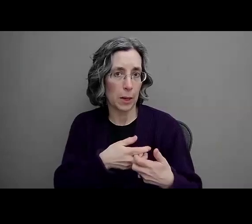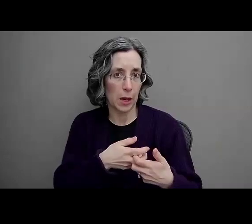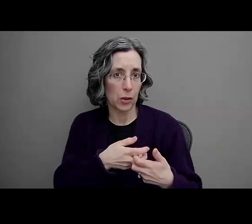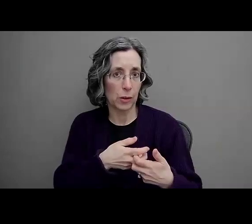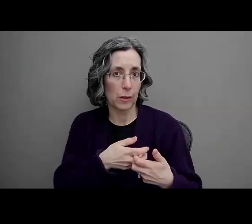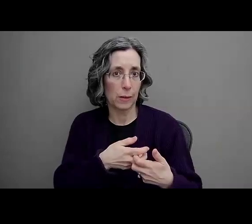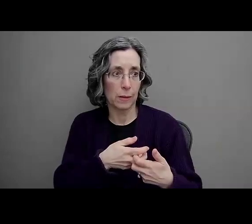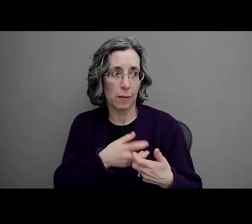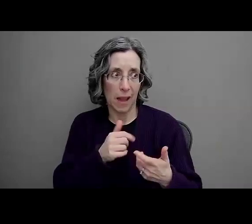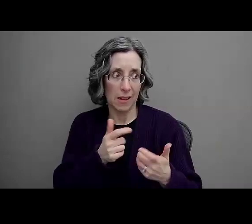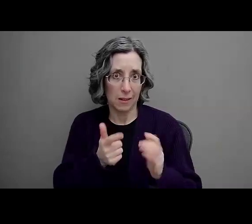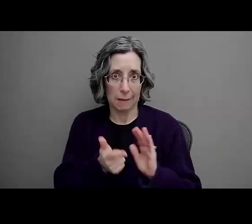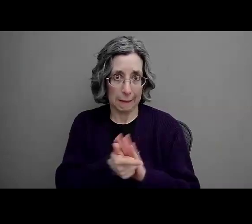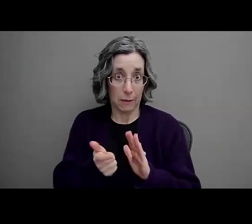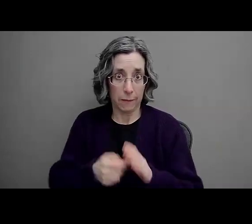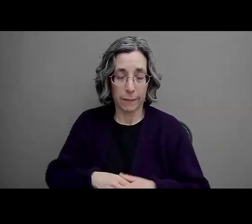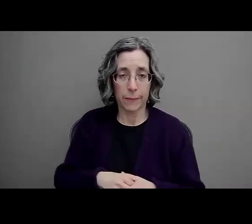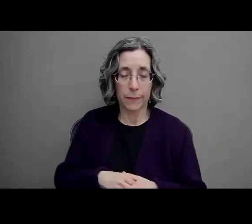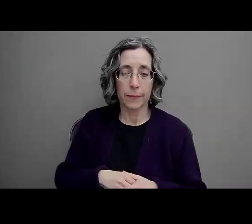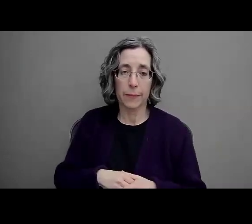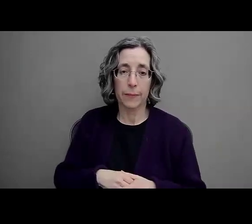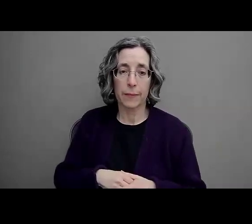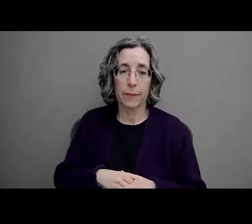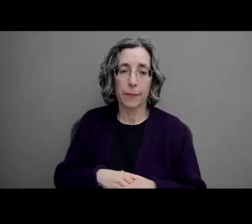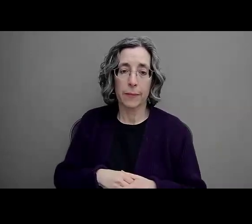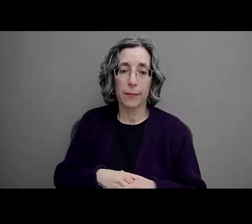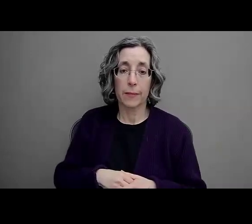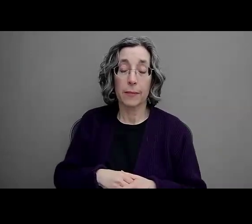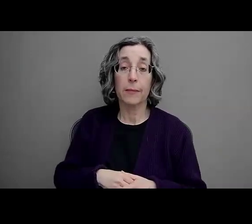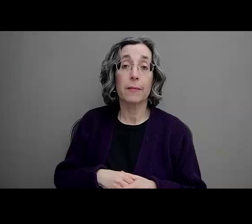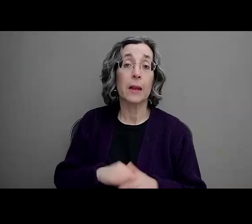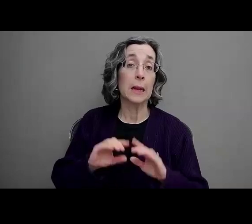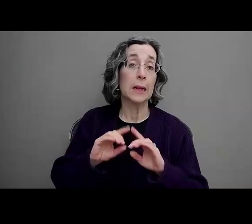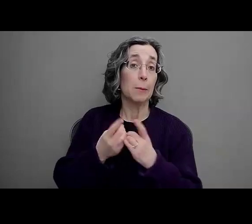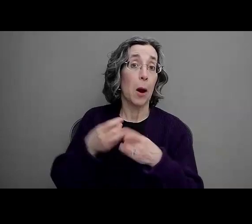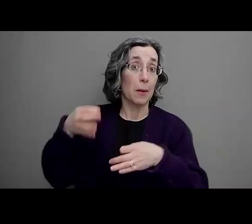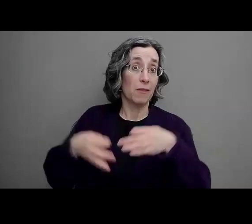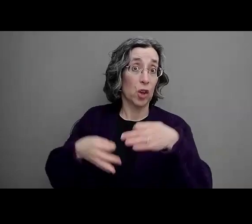because they need accommodations. It is not -- it is not legal for them to do that. So the Department of Justice